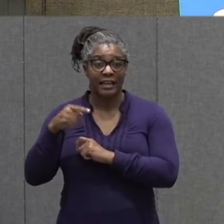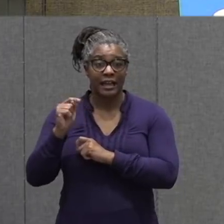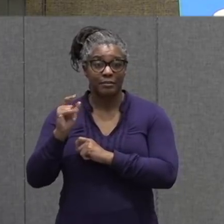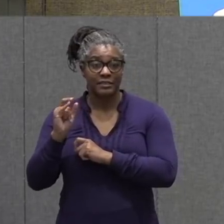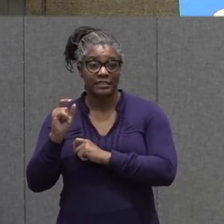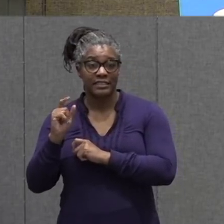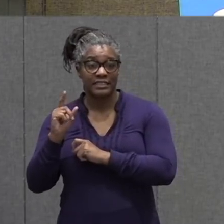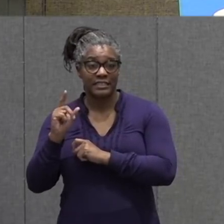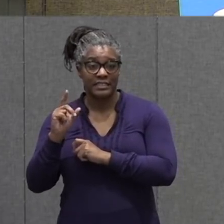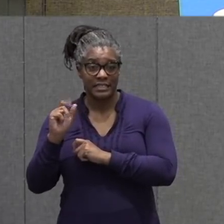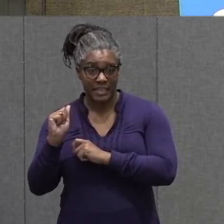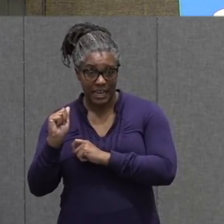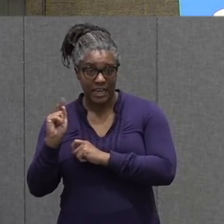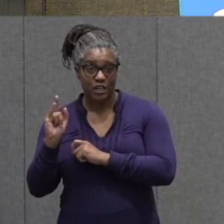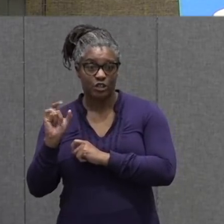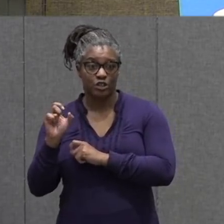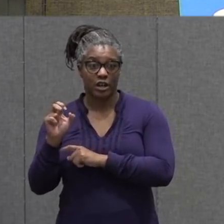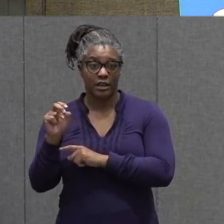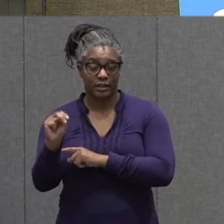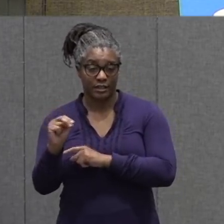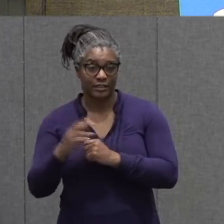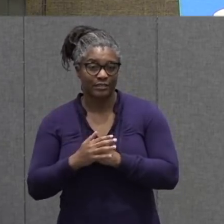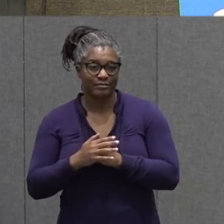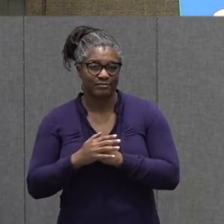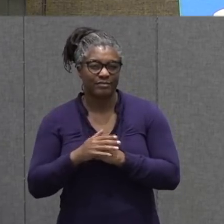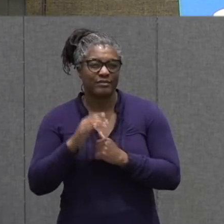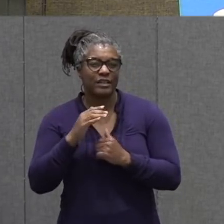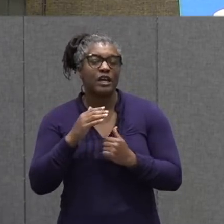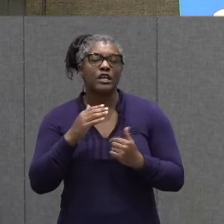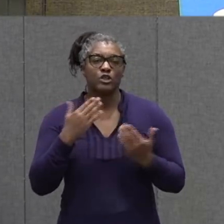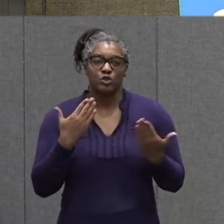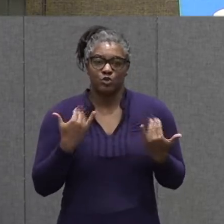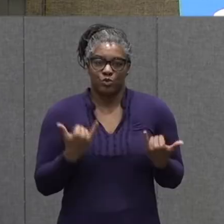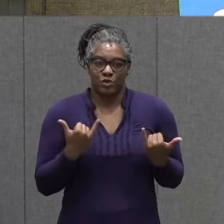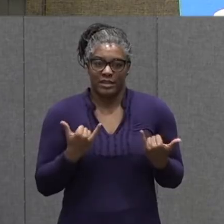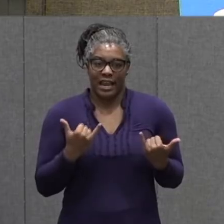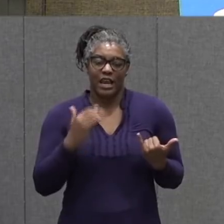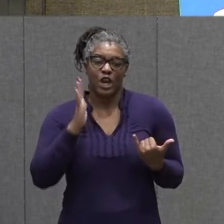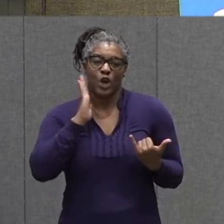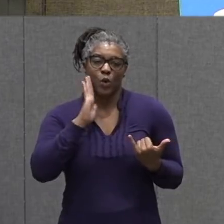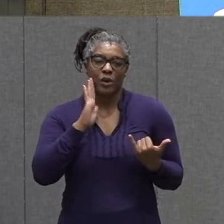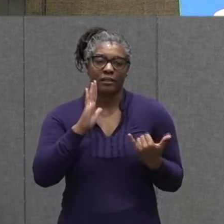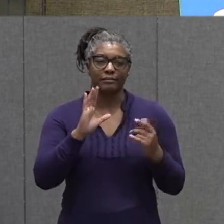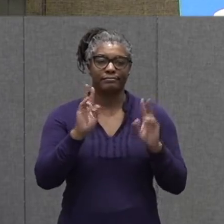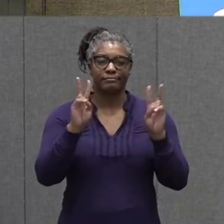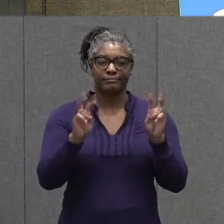doing this in your classrooms with your teachers, and so today we're gonna do some practice with that.